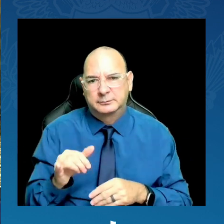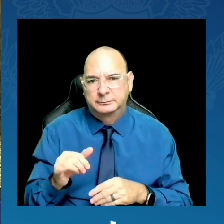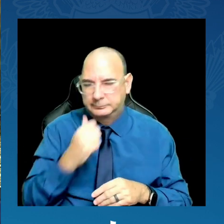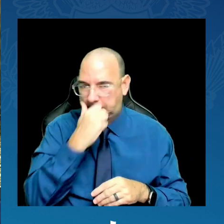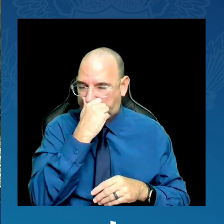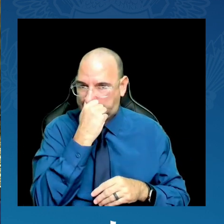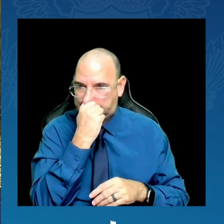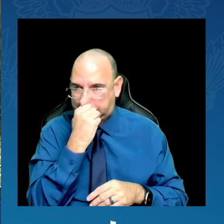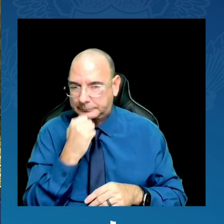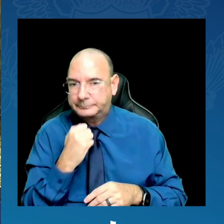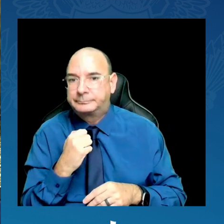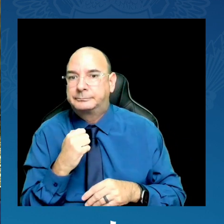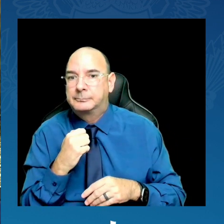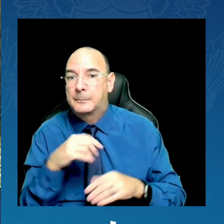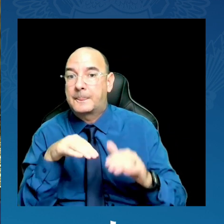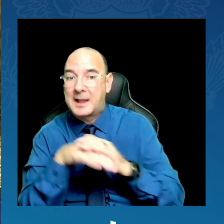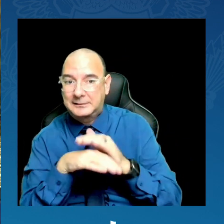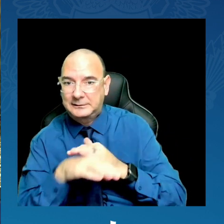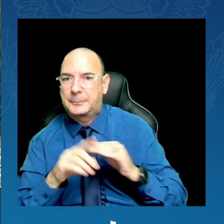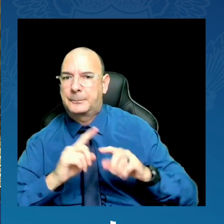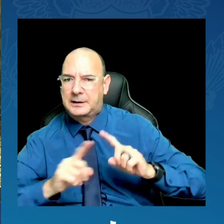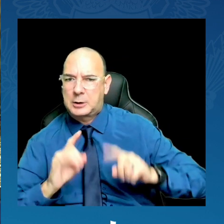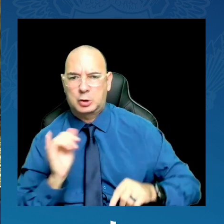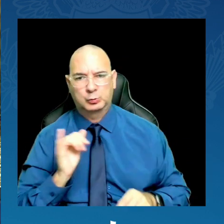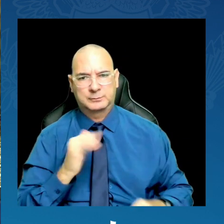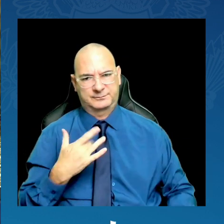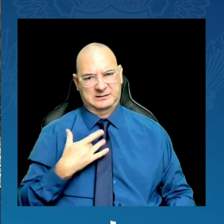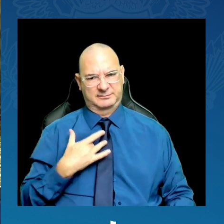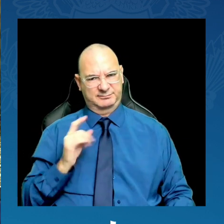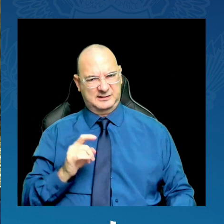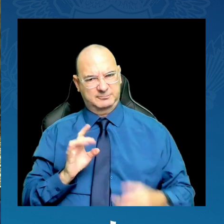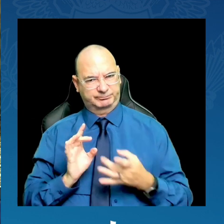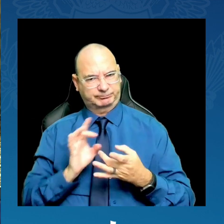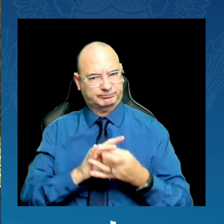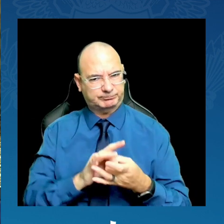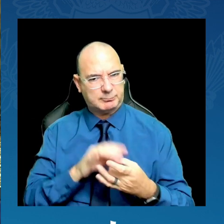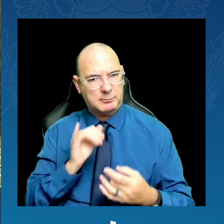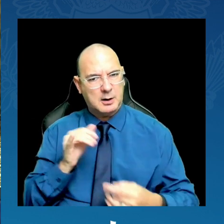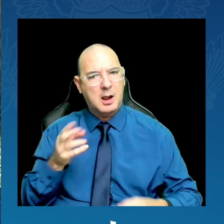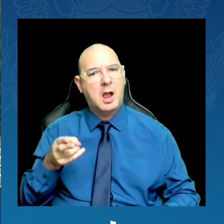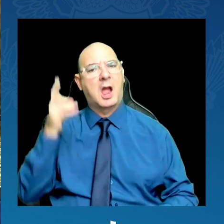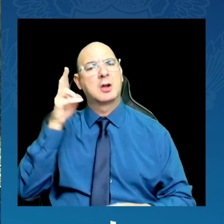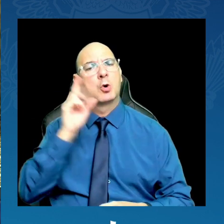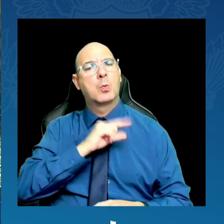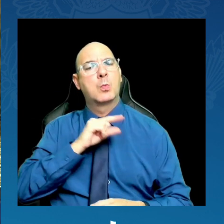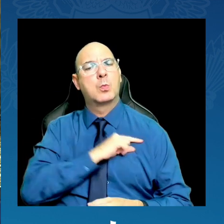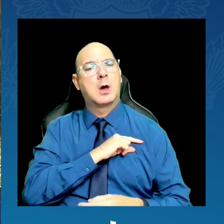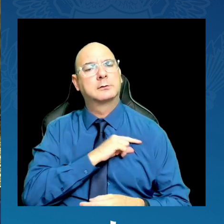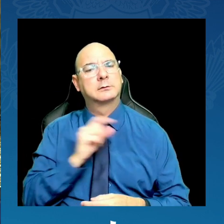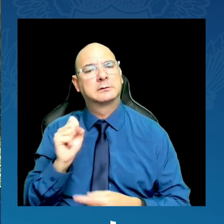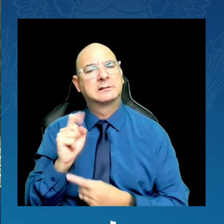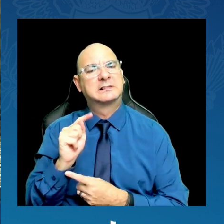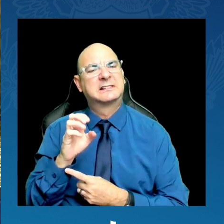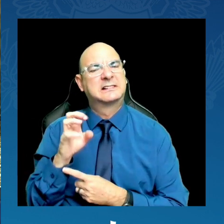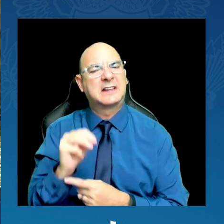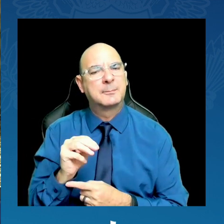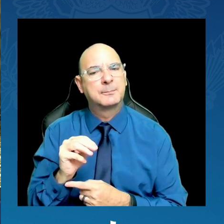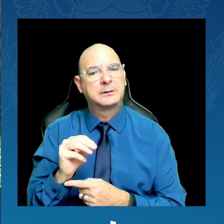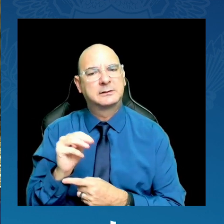but that they feel that they belong in high quality STEM education, both in and out of the classroom.